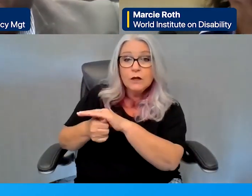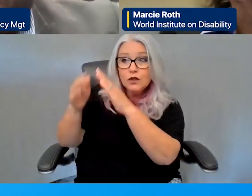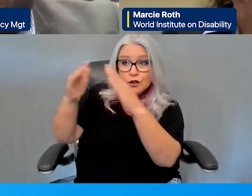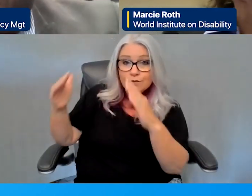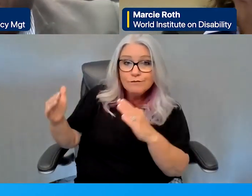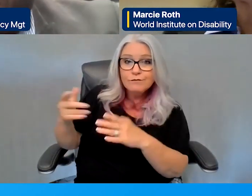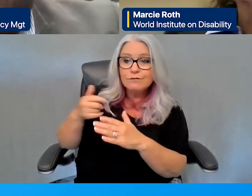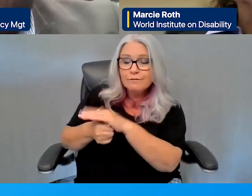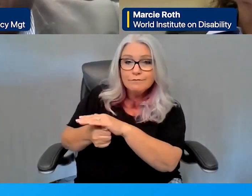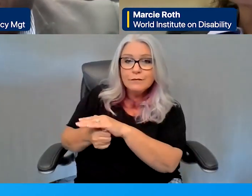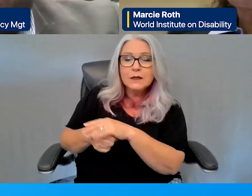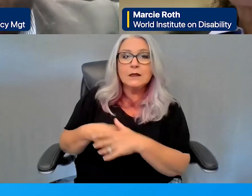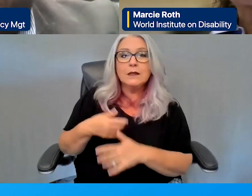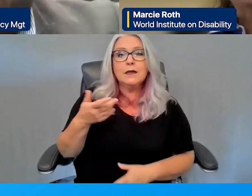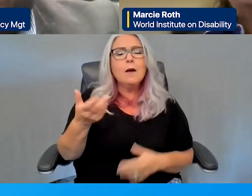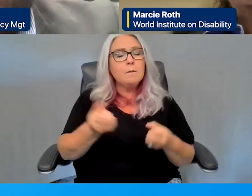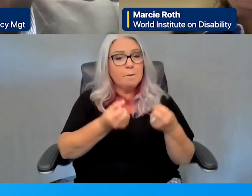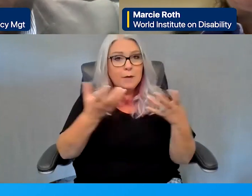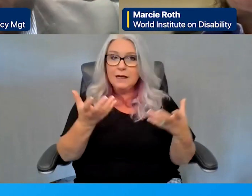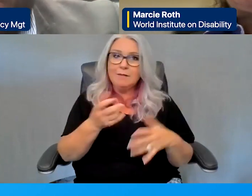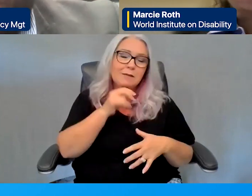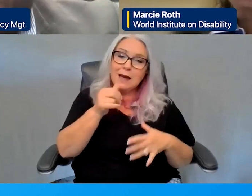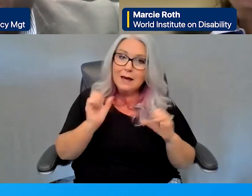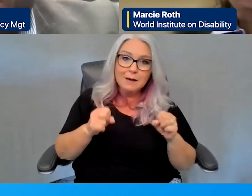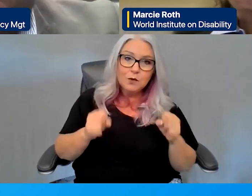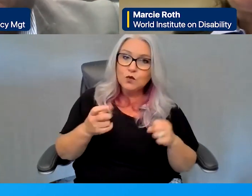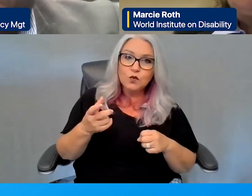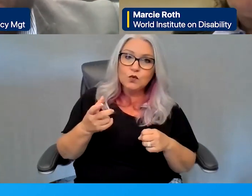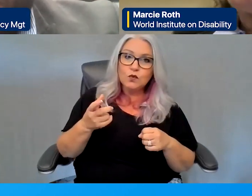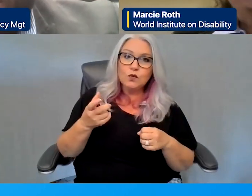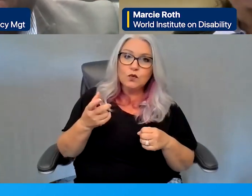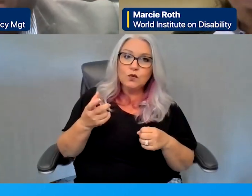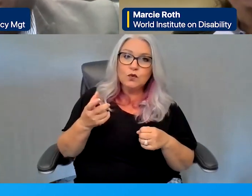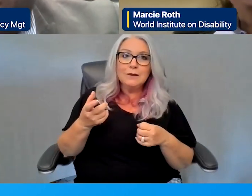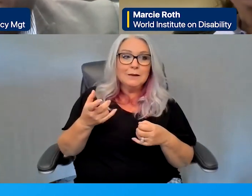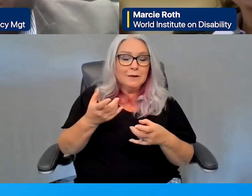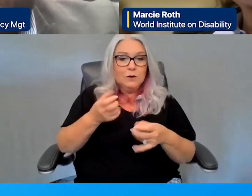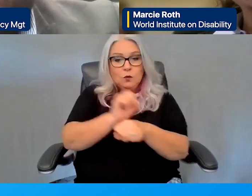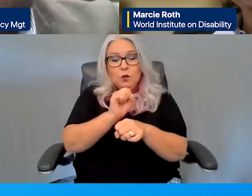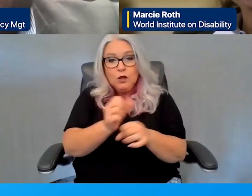shelters may not be equipped to accommodate the diverse needs of people with disabilities and